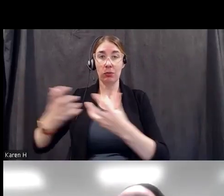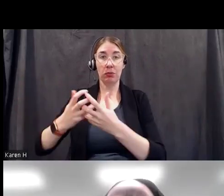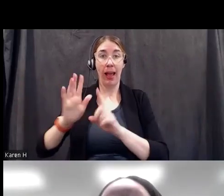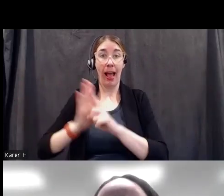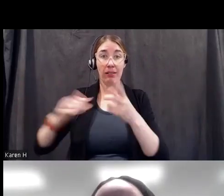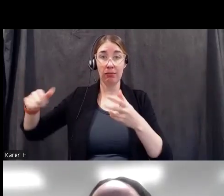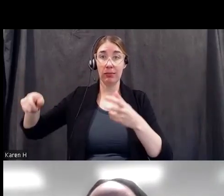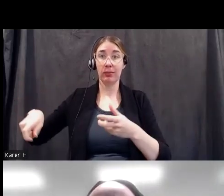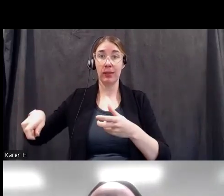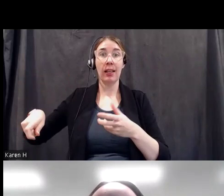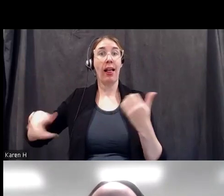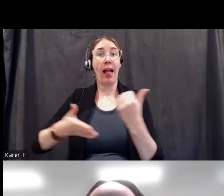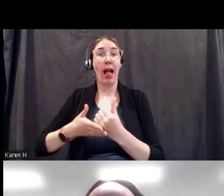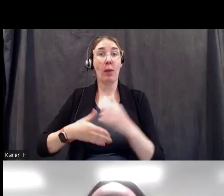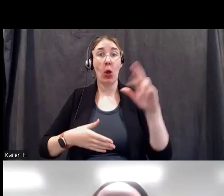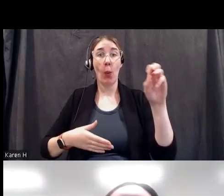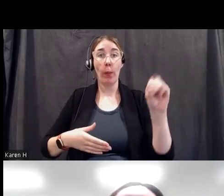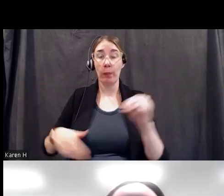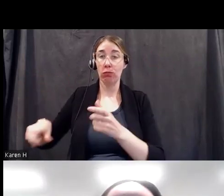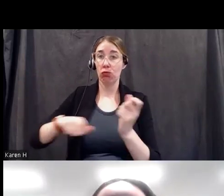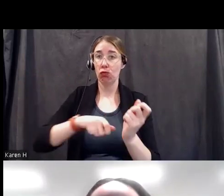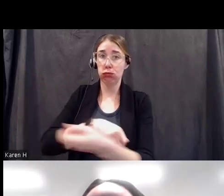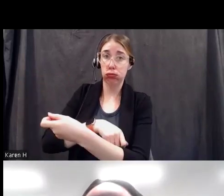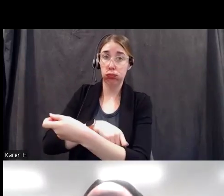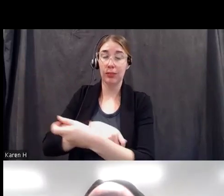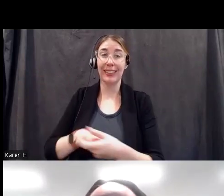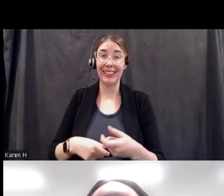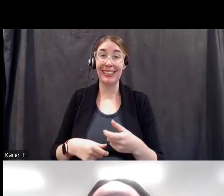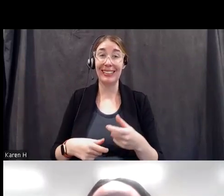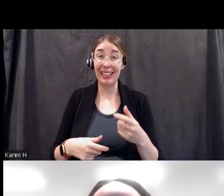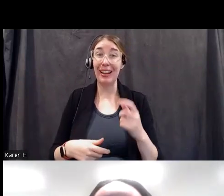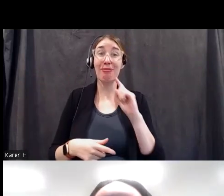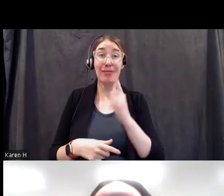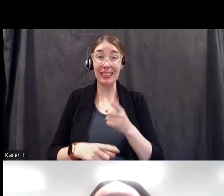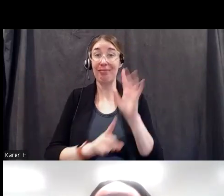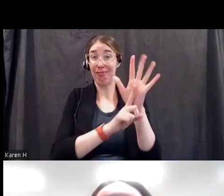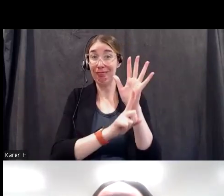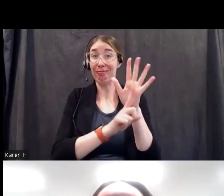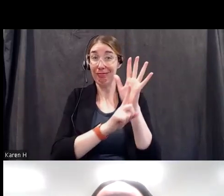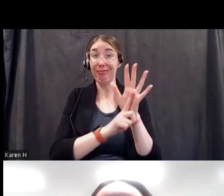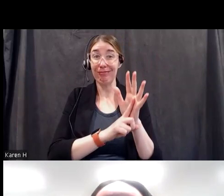They've been a huge hit -- no pun intended -- and they've been used quite a bit at our trade center.